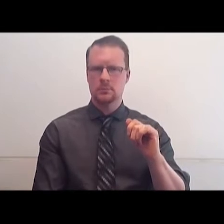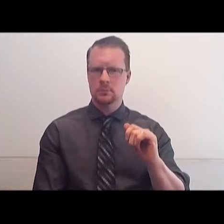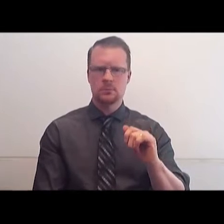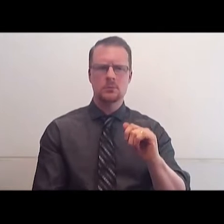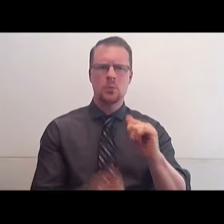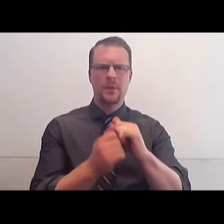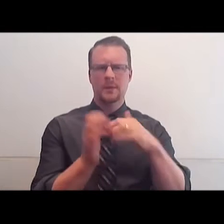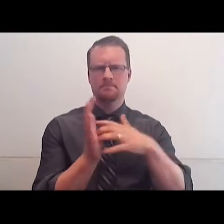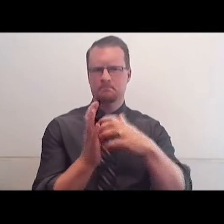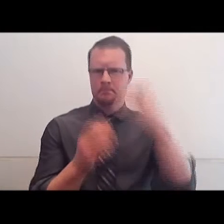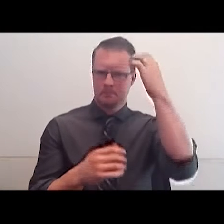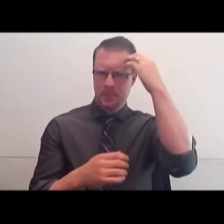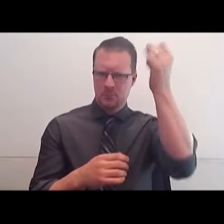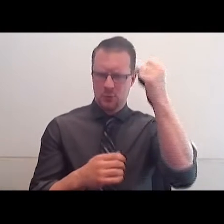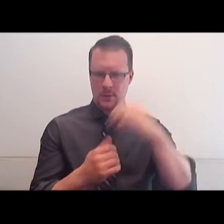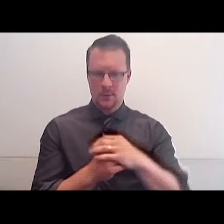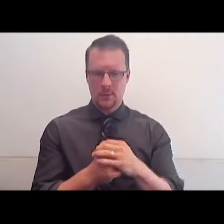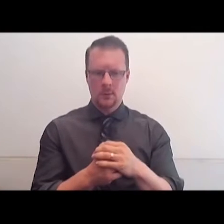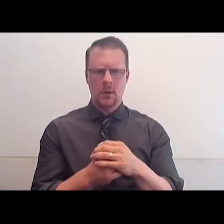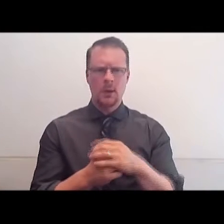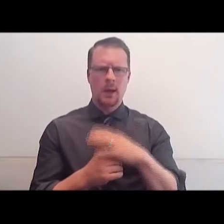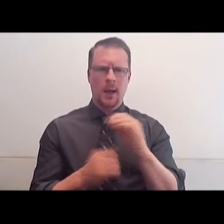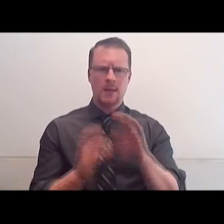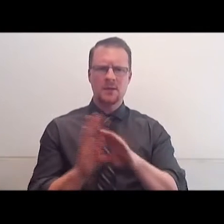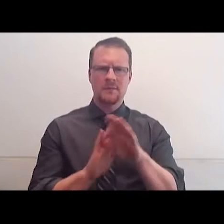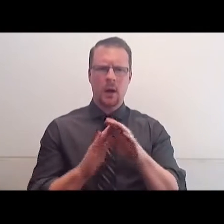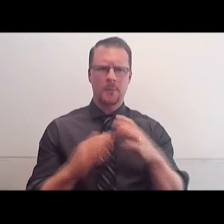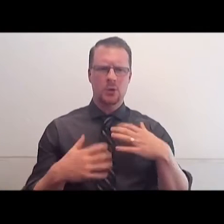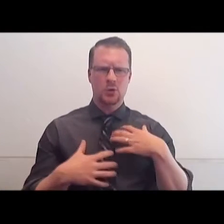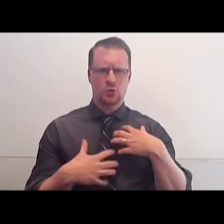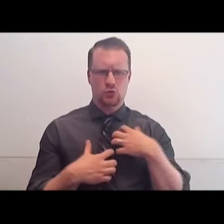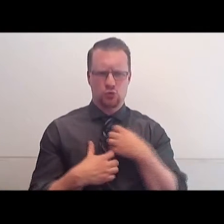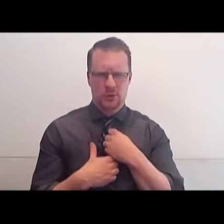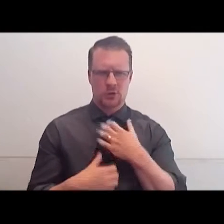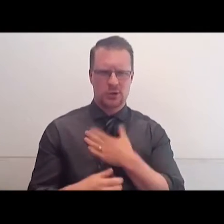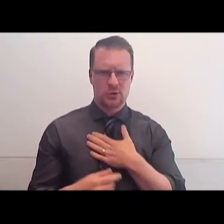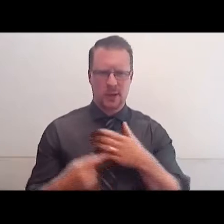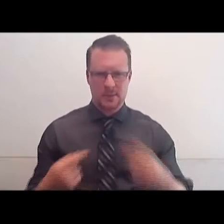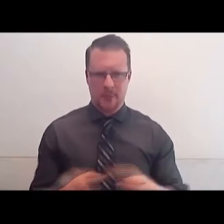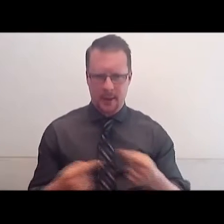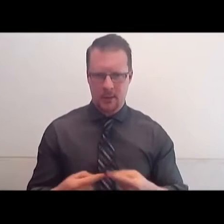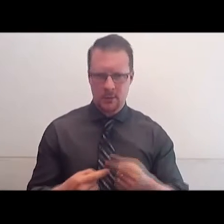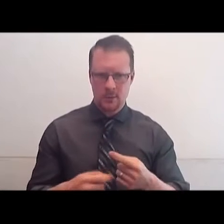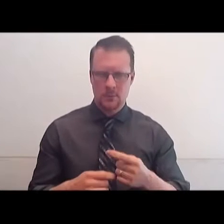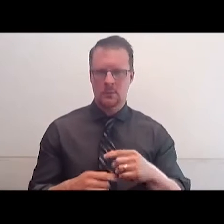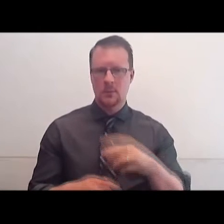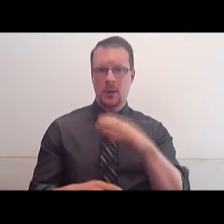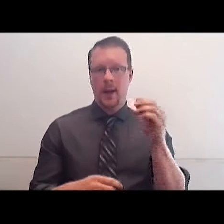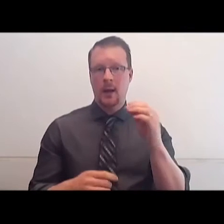They were also presented to me as having dementia, and developed crushing chest pain.